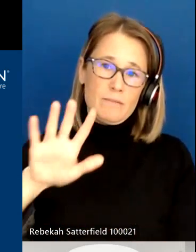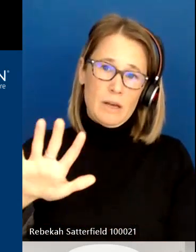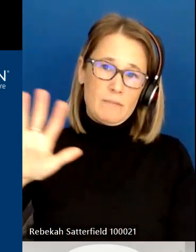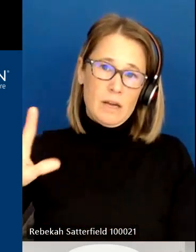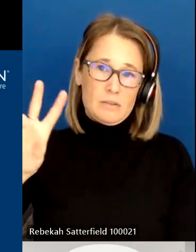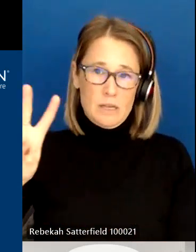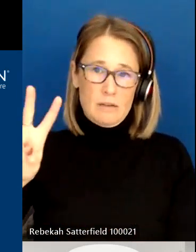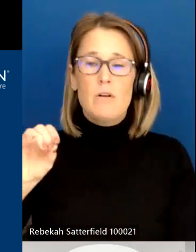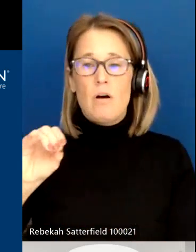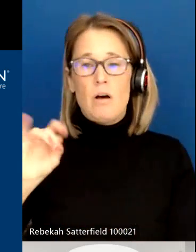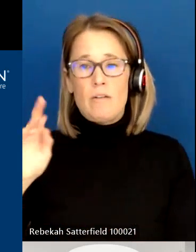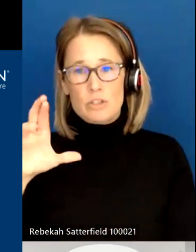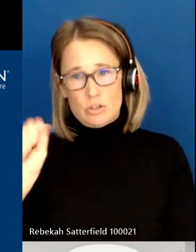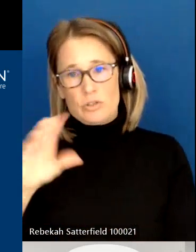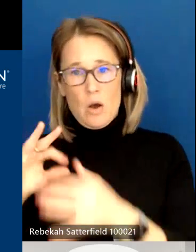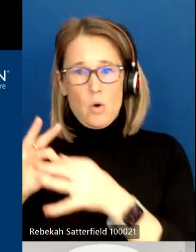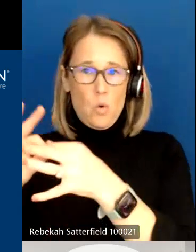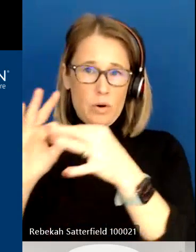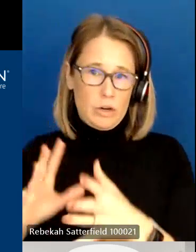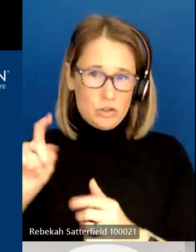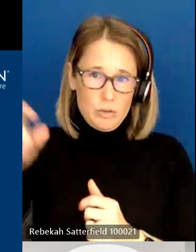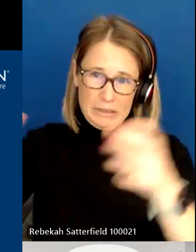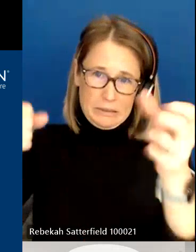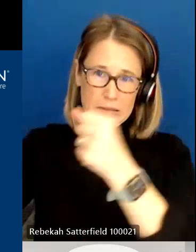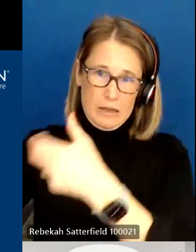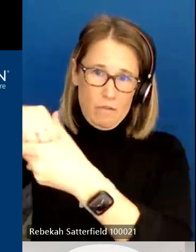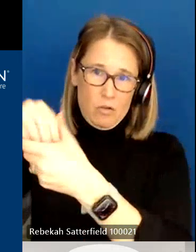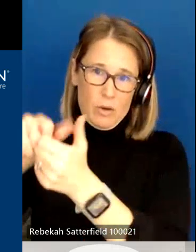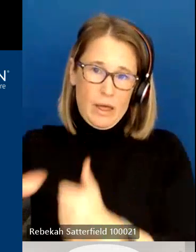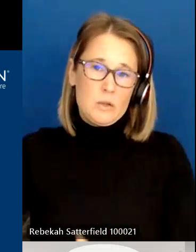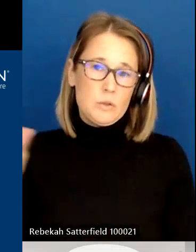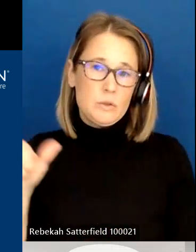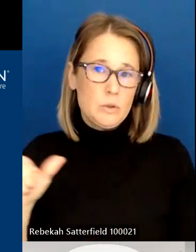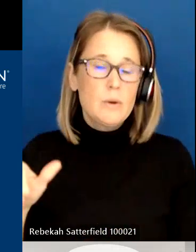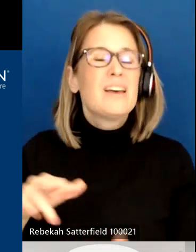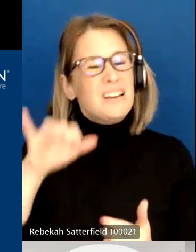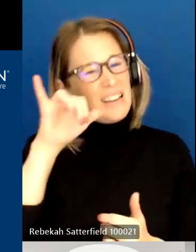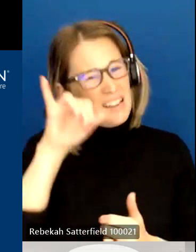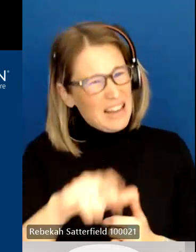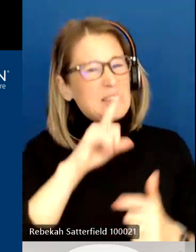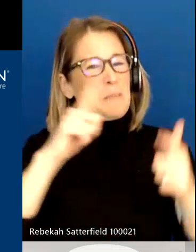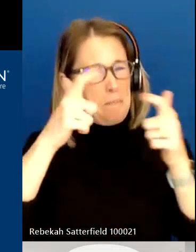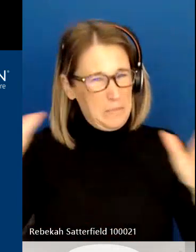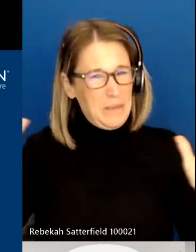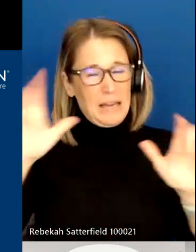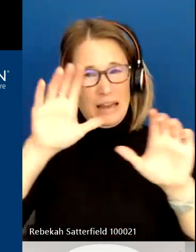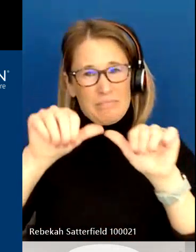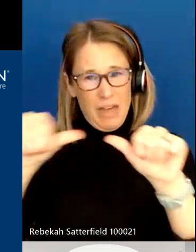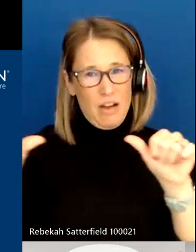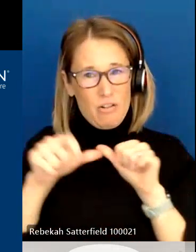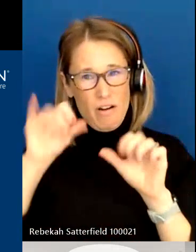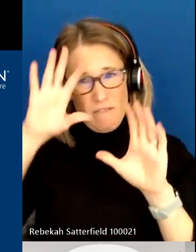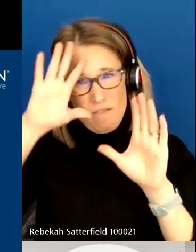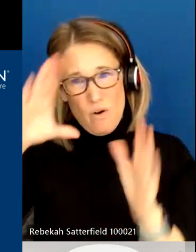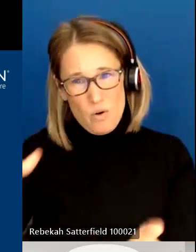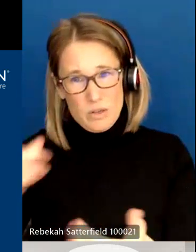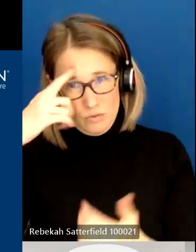to be involved so that's going to be a big area of focus for the industry moving forward is um